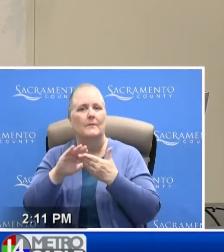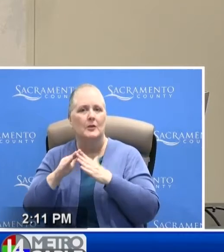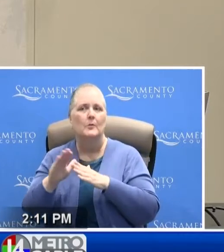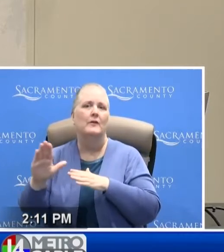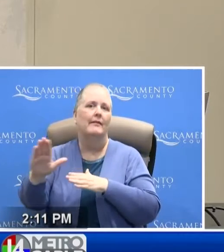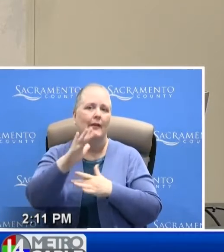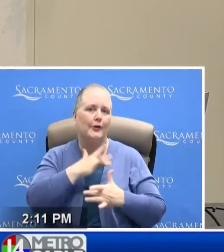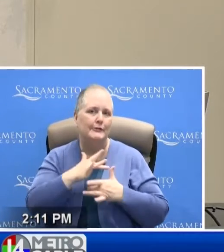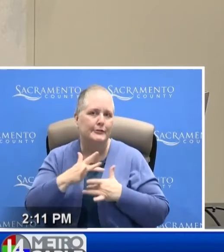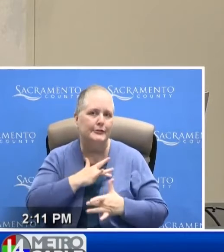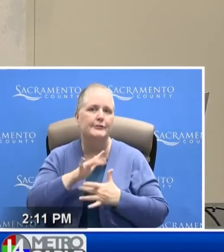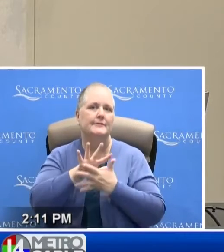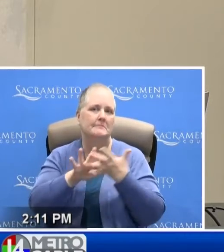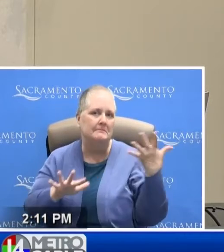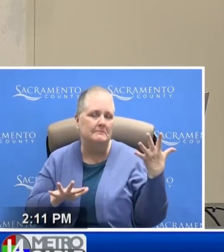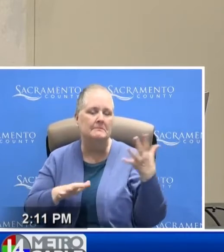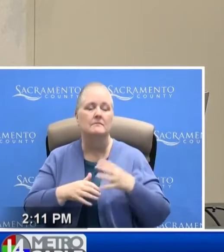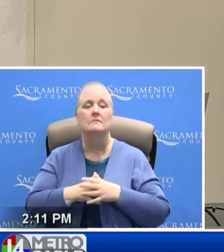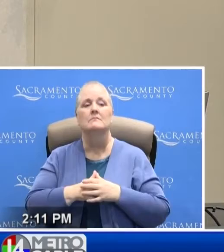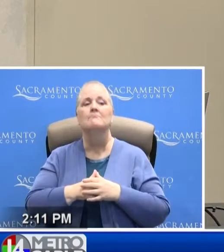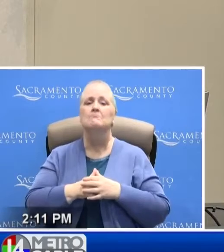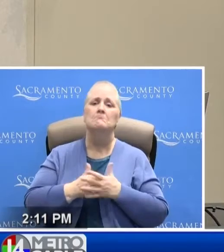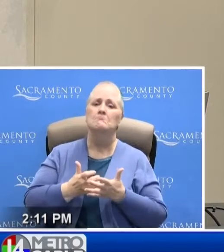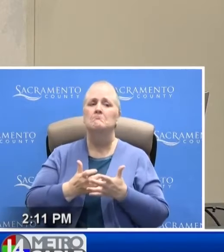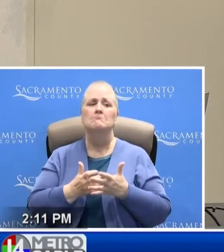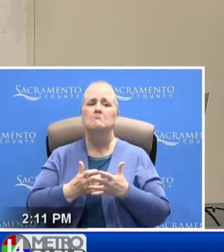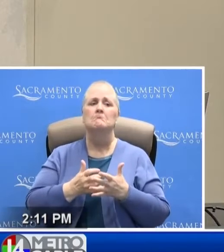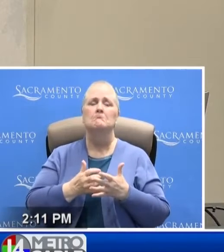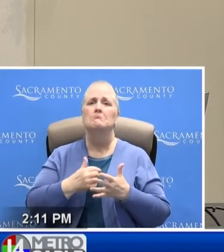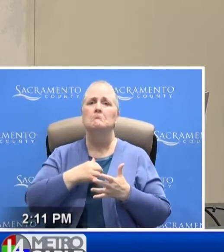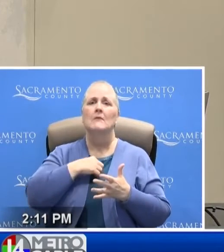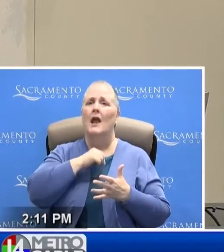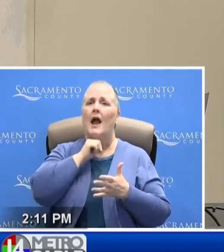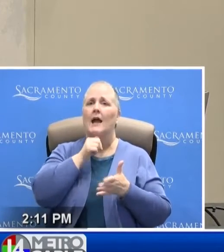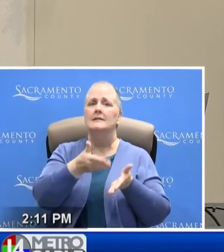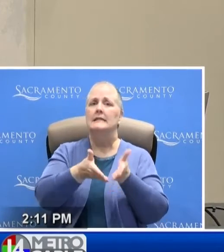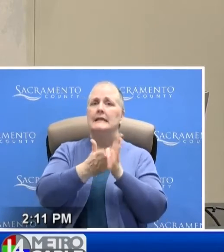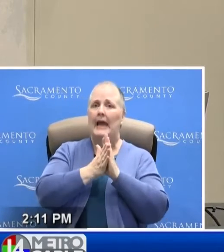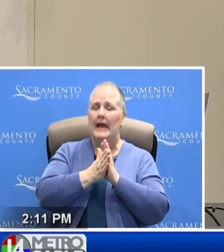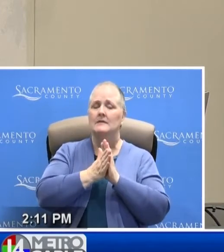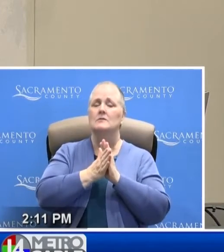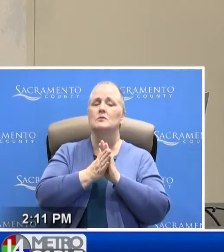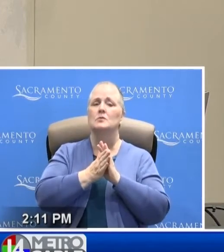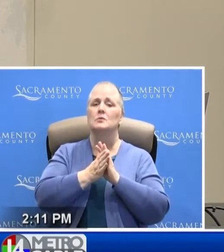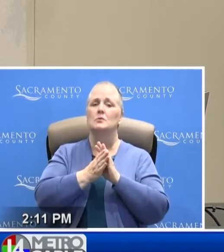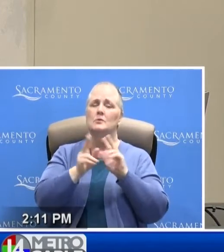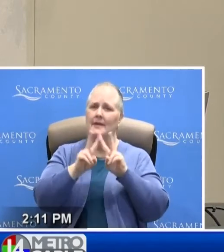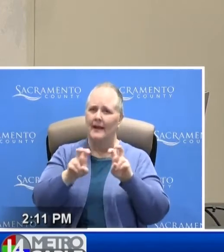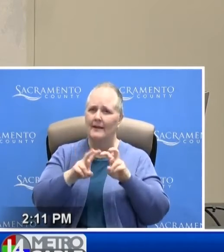You know, it was I asked to you look at combining Land Park, this is just one issue